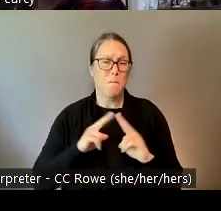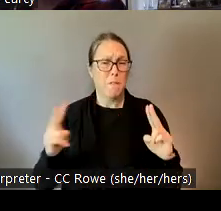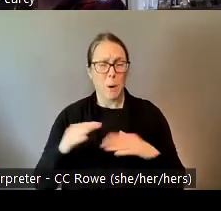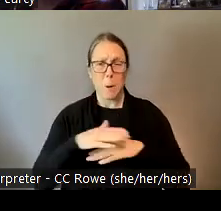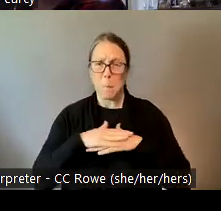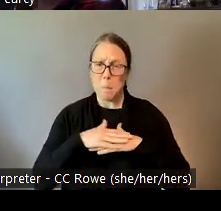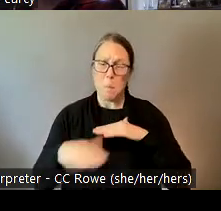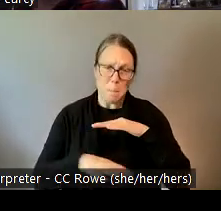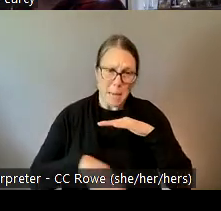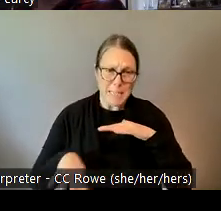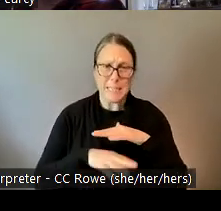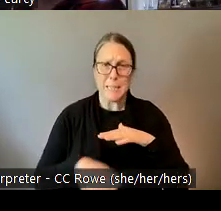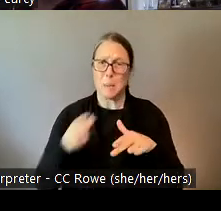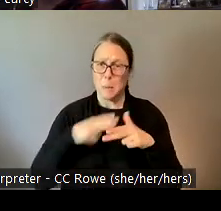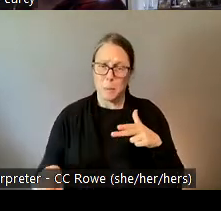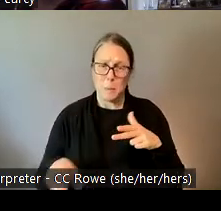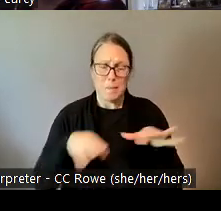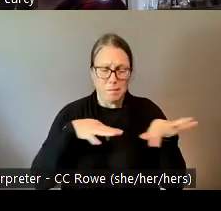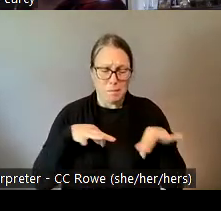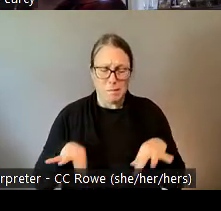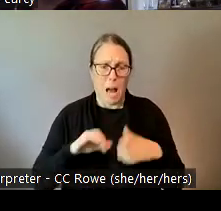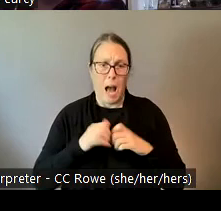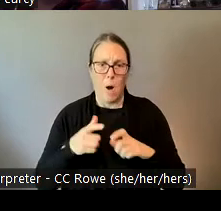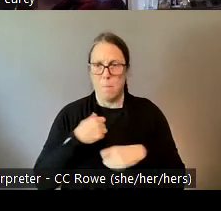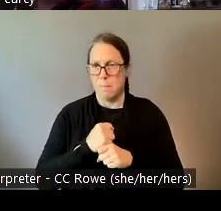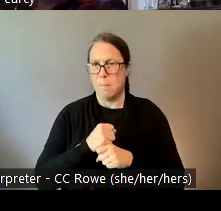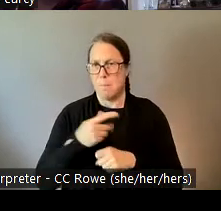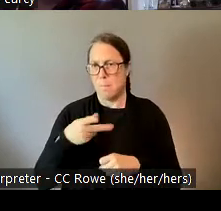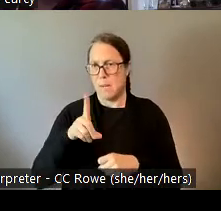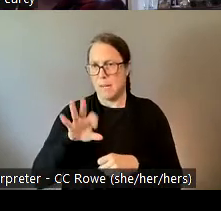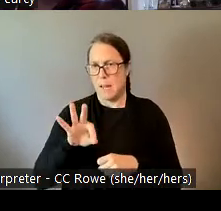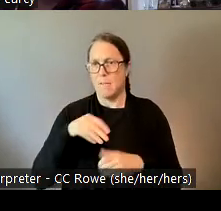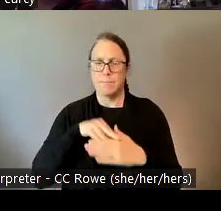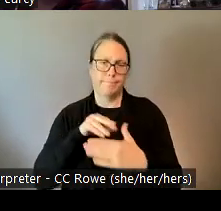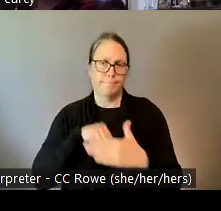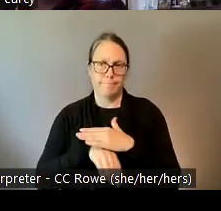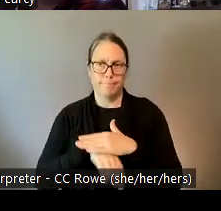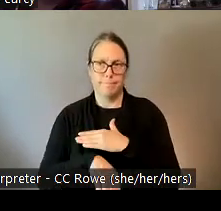brief overview of how to make a PDF accessible. But I have tried to include at the end